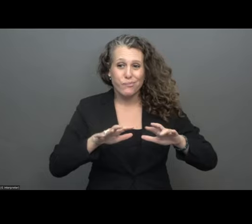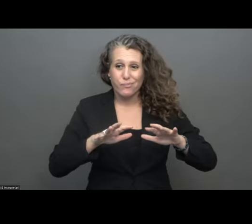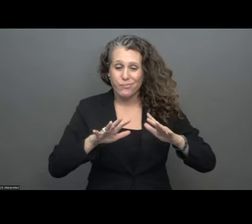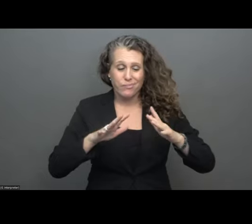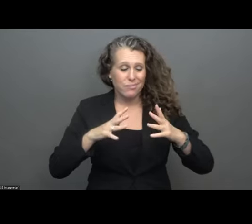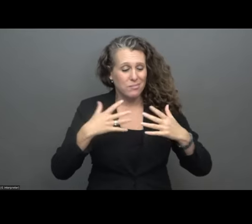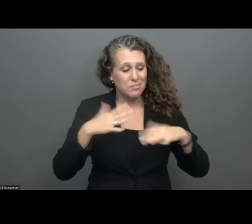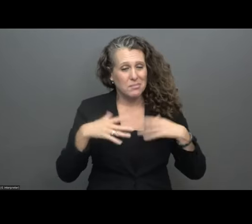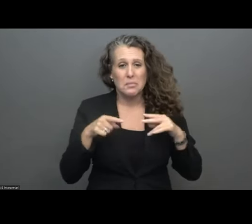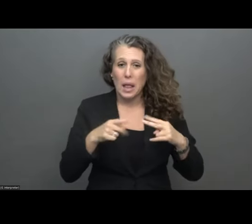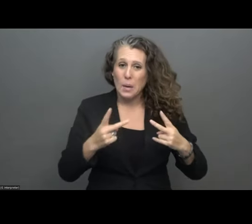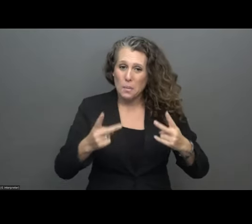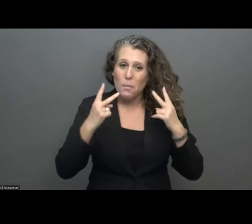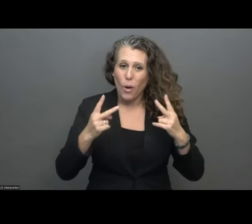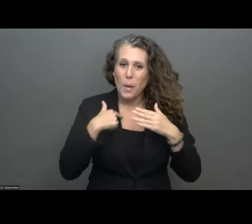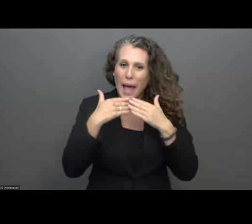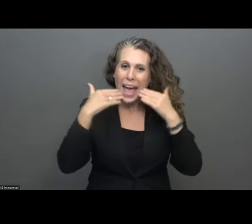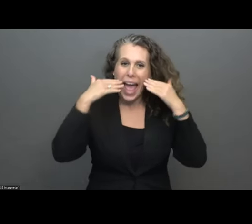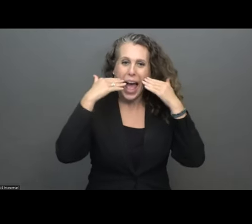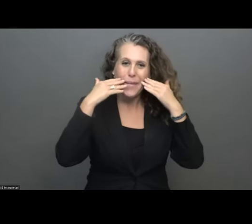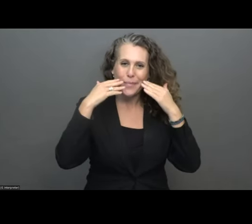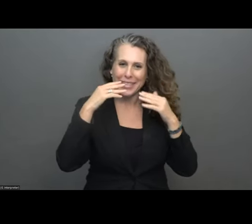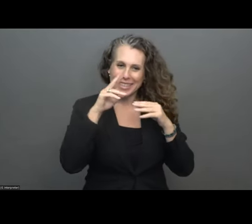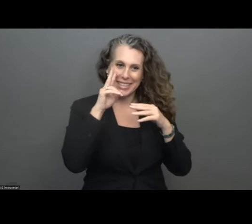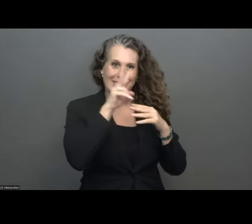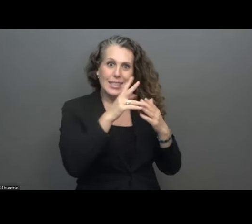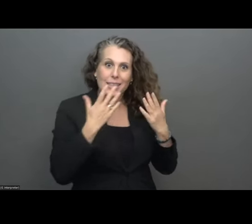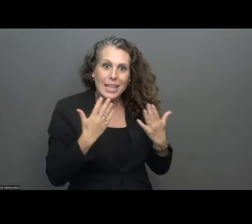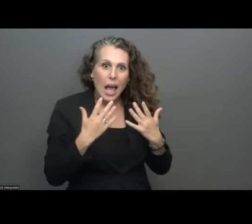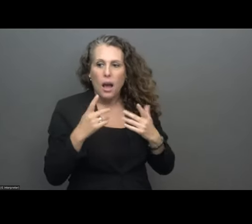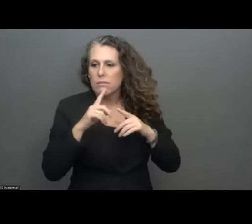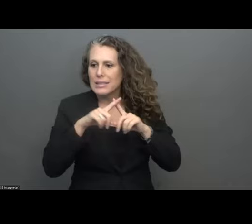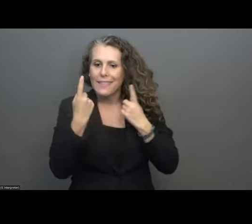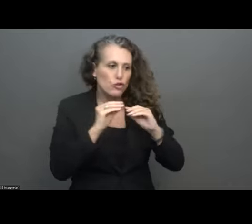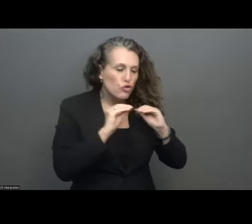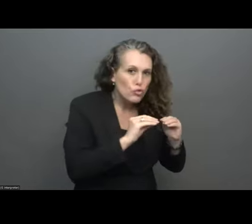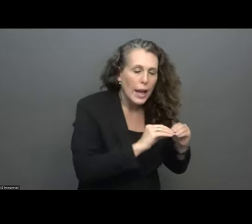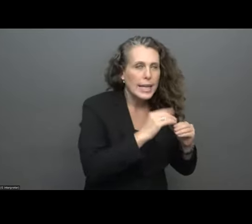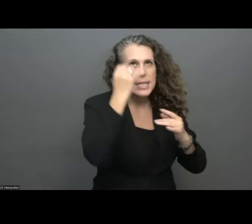good to see that, you know, the skills. 14:42:00 Skills Training employability initiatives,